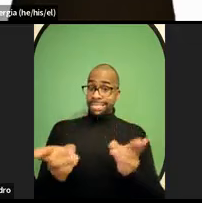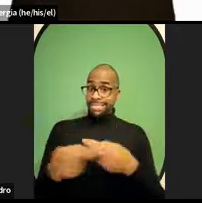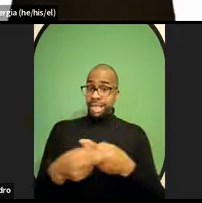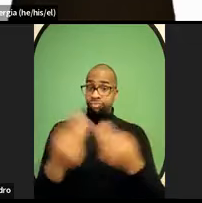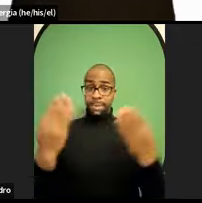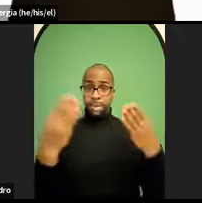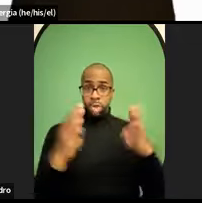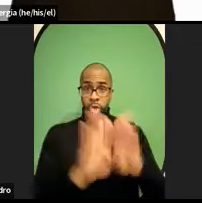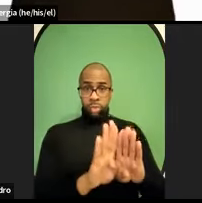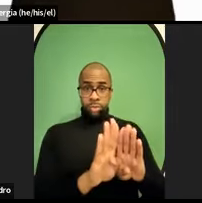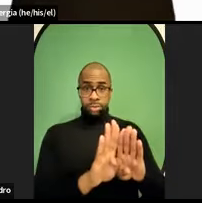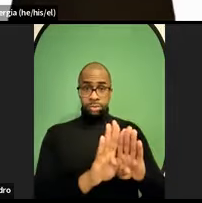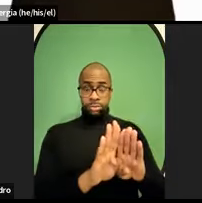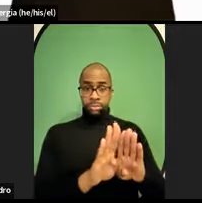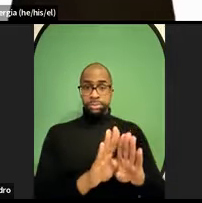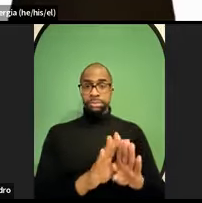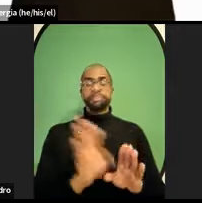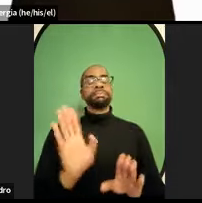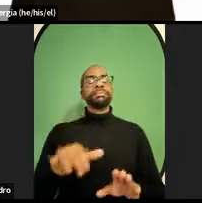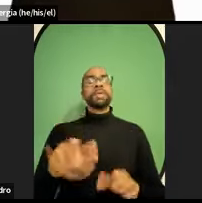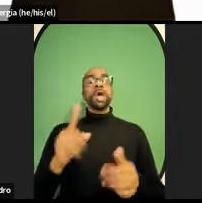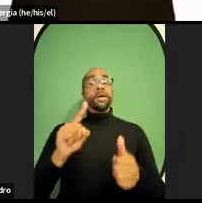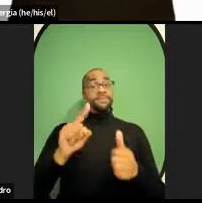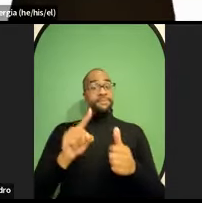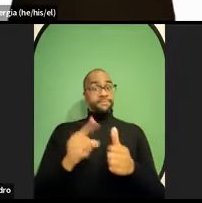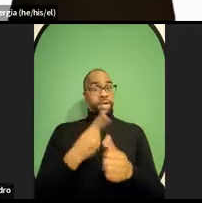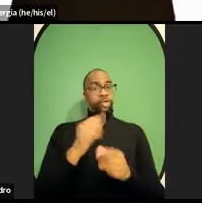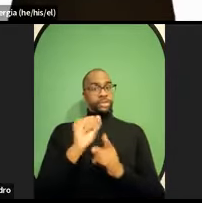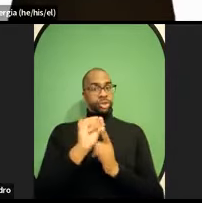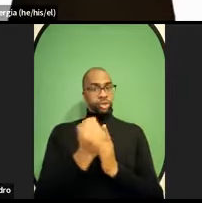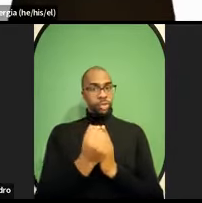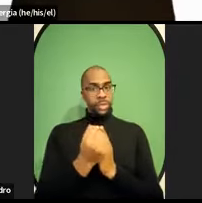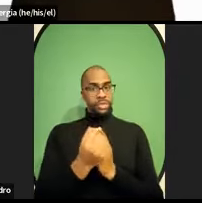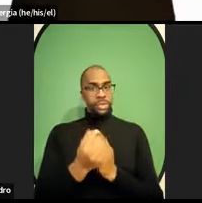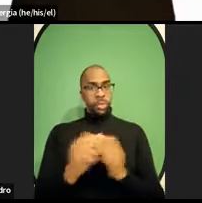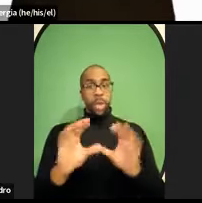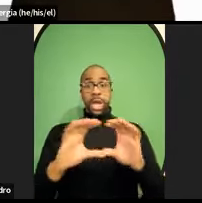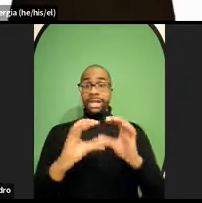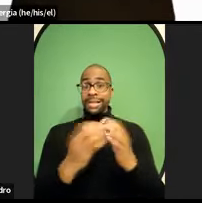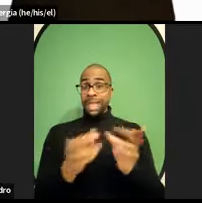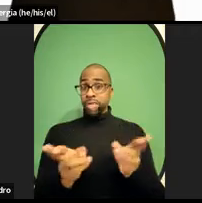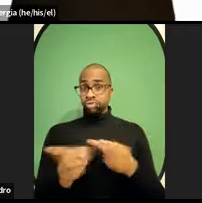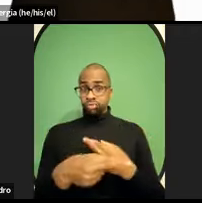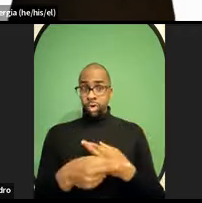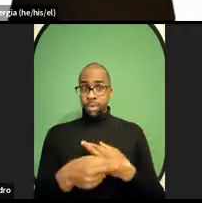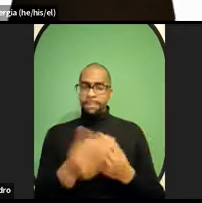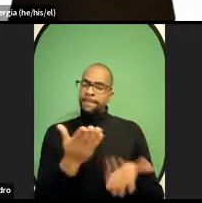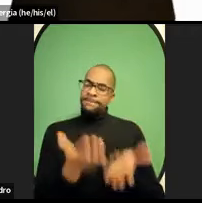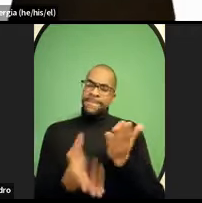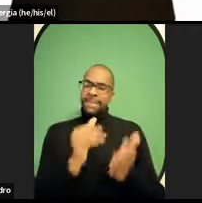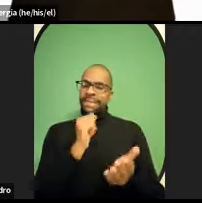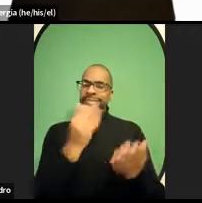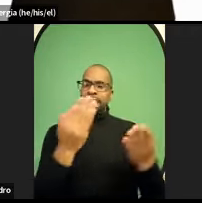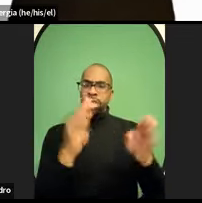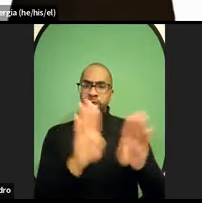situations in which. a classroom I shut down there a classroom I shut down. There are situations where. Well, first, there's a situation where a classroom